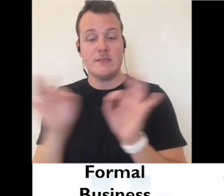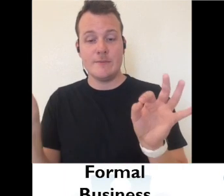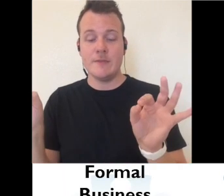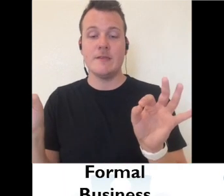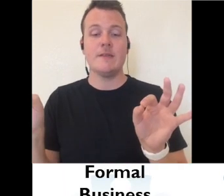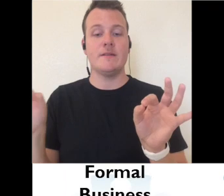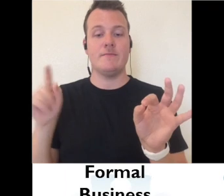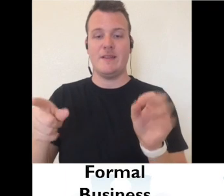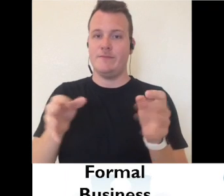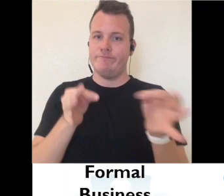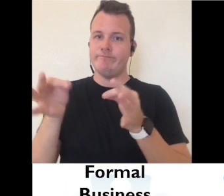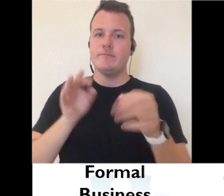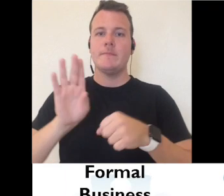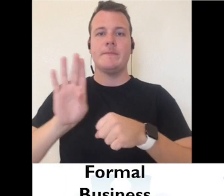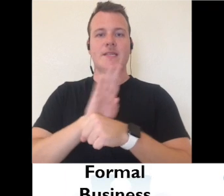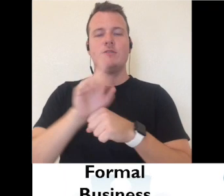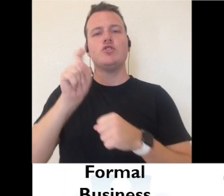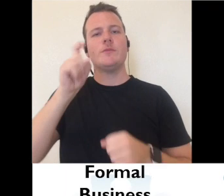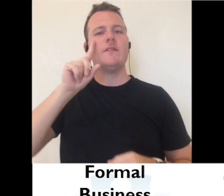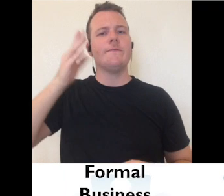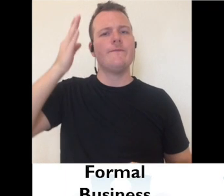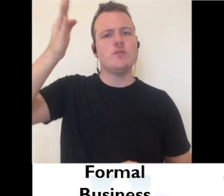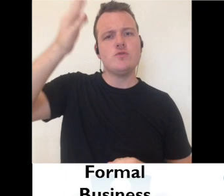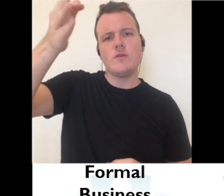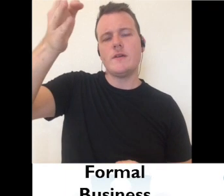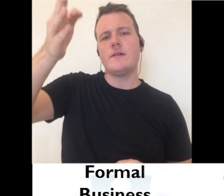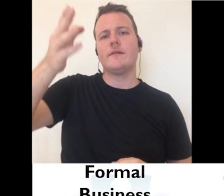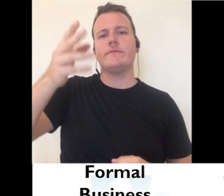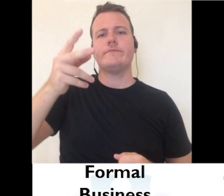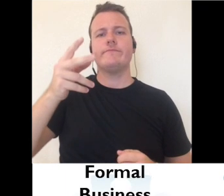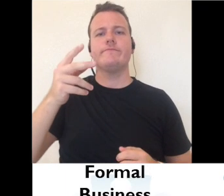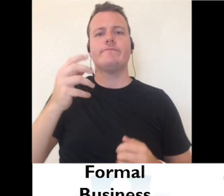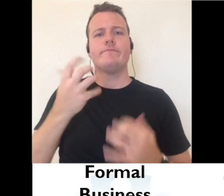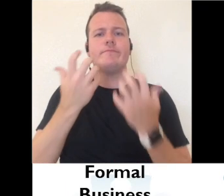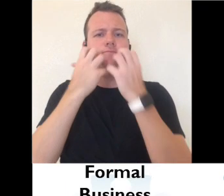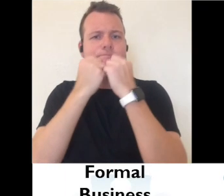and inspiration, and that kind of thing, a lot of times people will take their